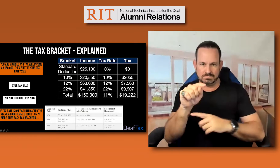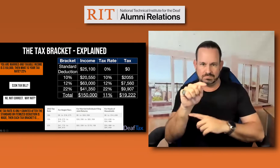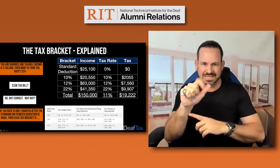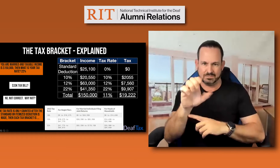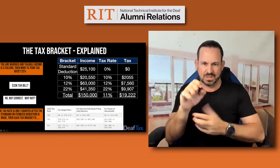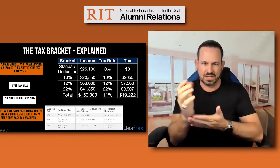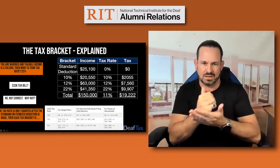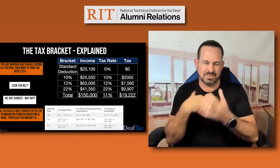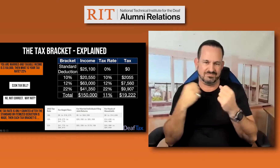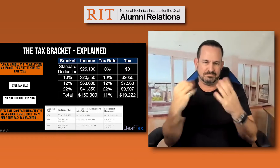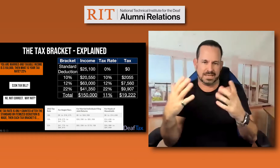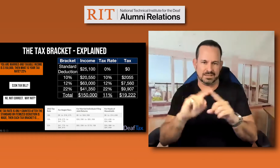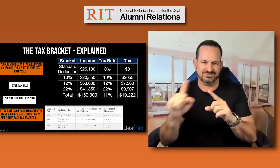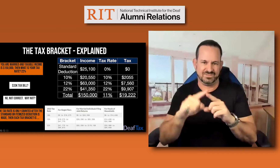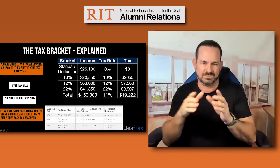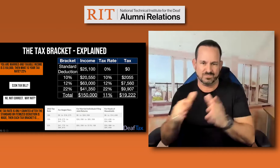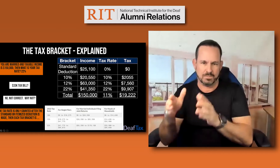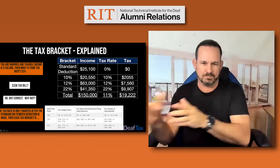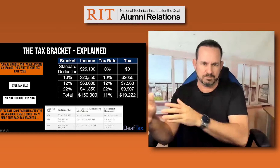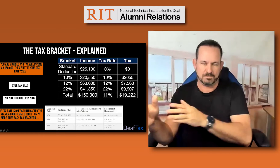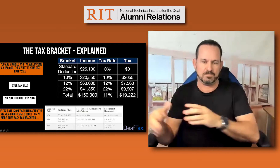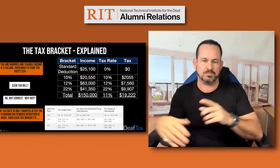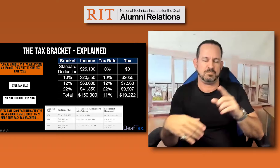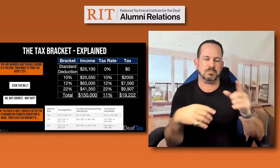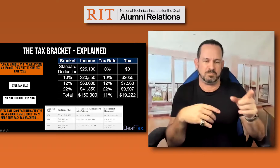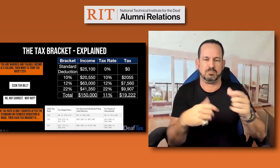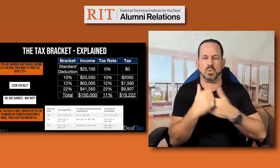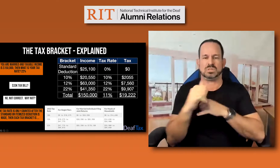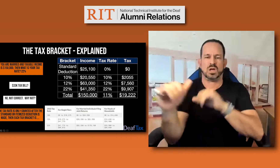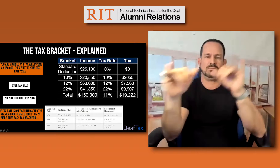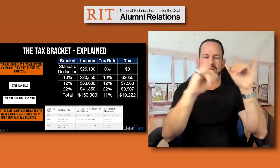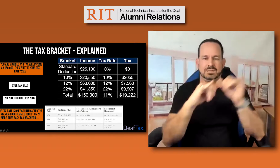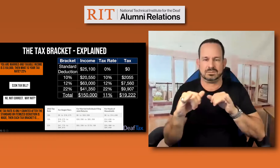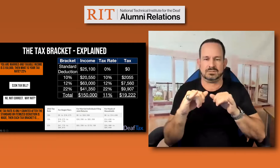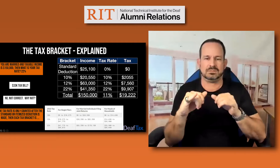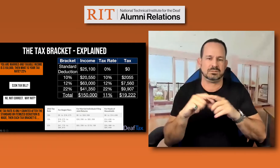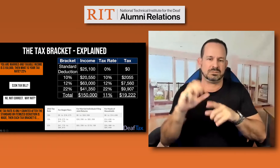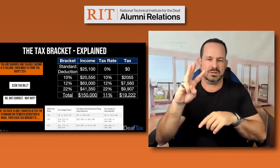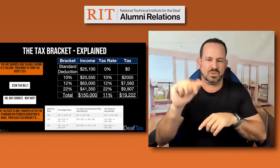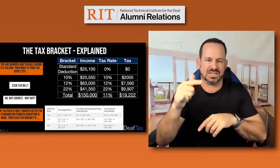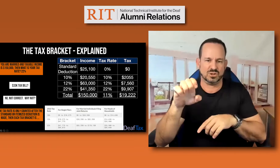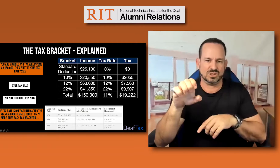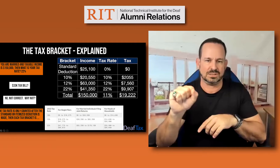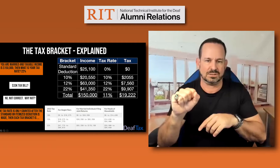And that will calculate one particular tax. There are multiple ways to calculate out your taxes